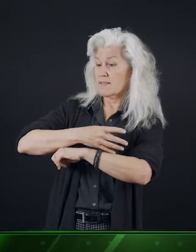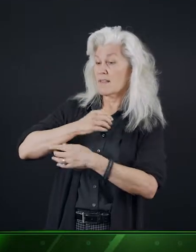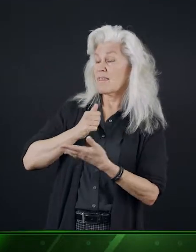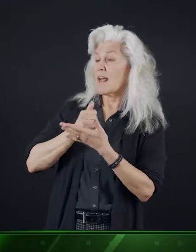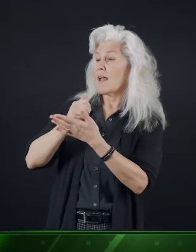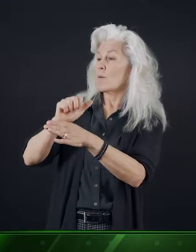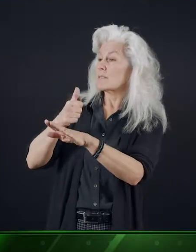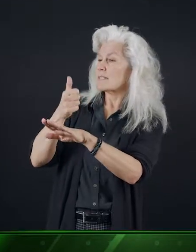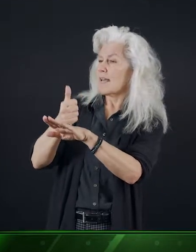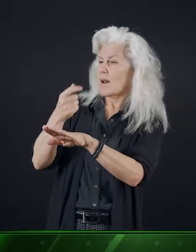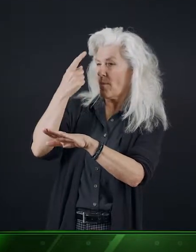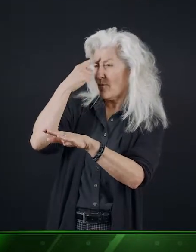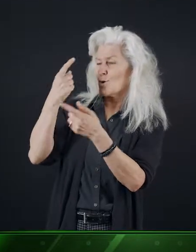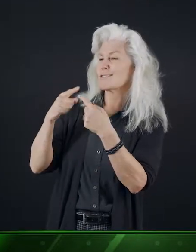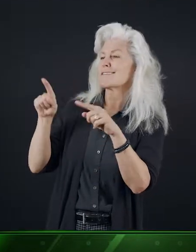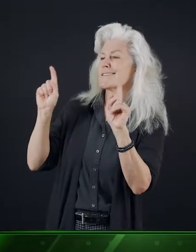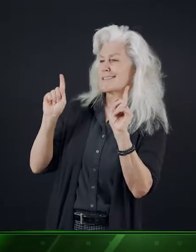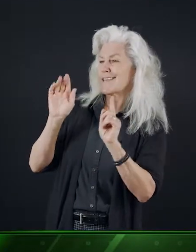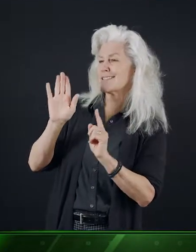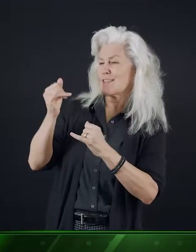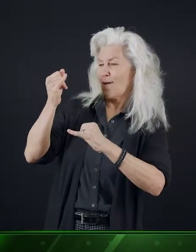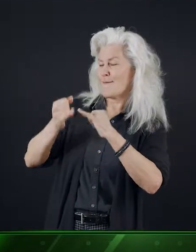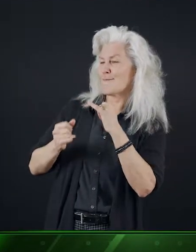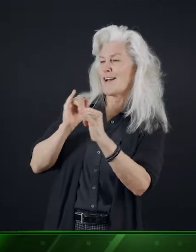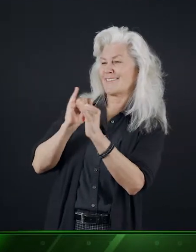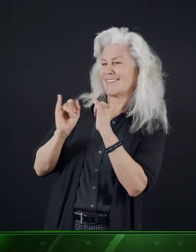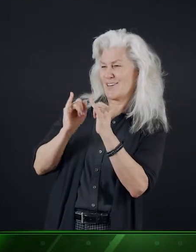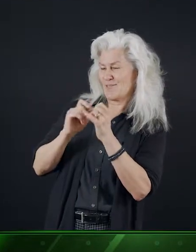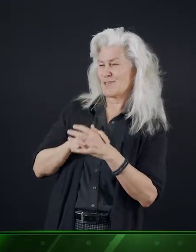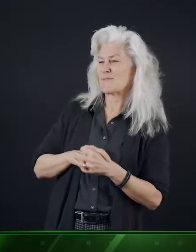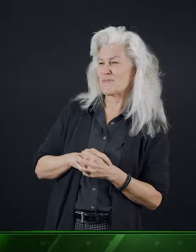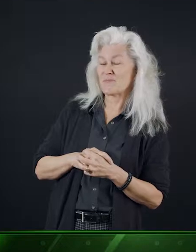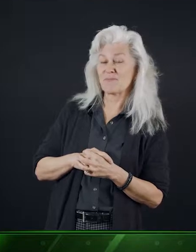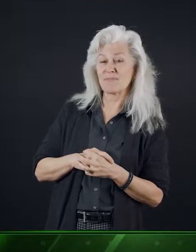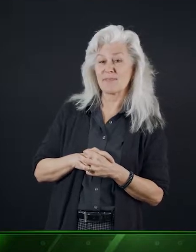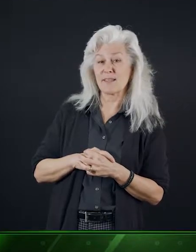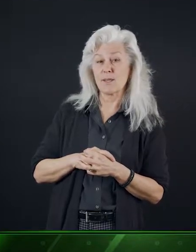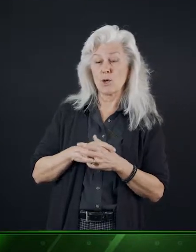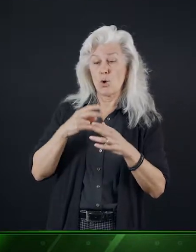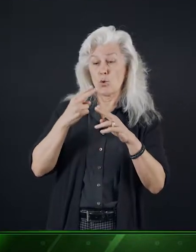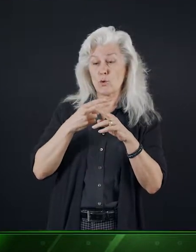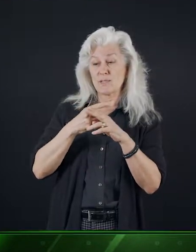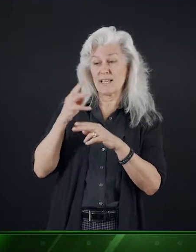to help set them up for success in their final round interviews. Using Minecraft,